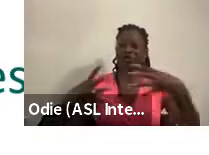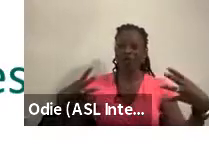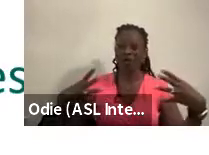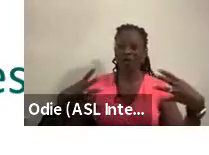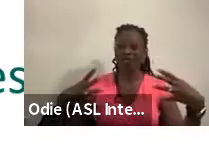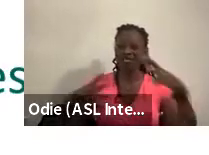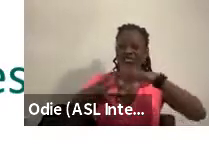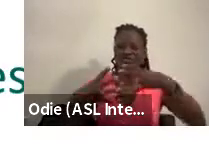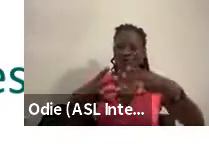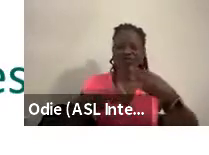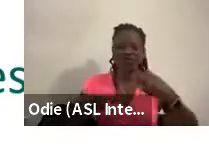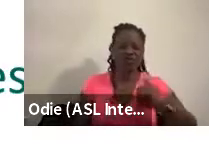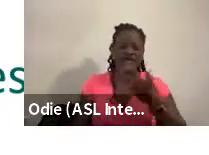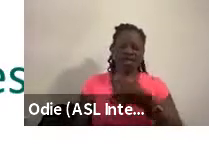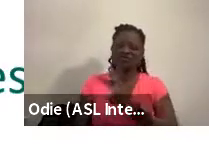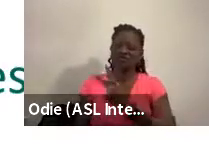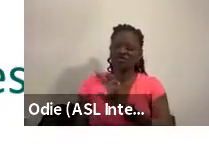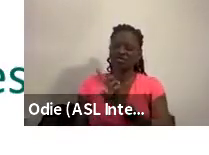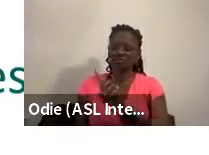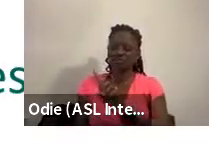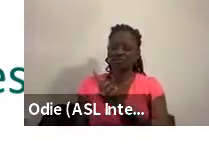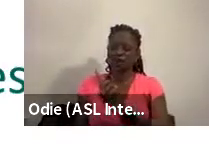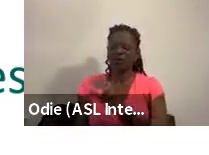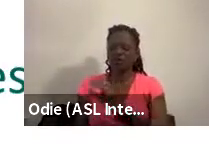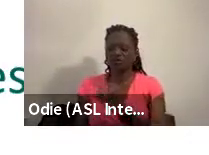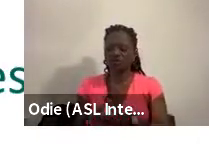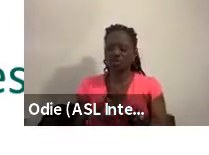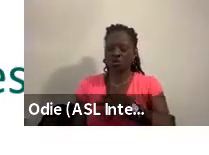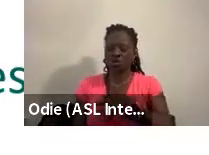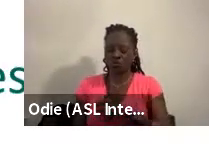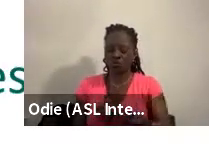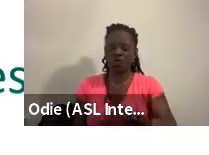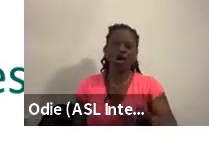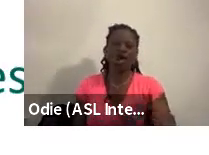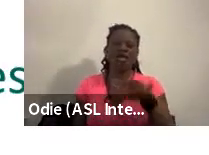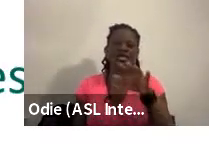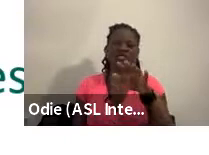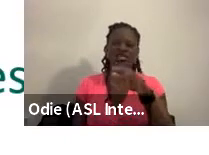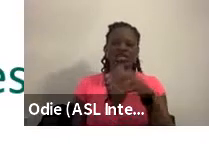Sixty one percent identify as white, 20 percent Hispanic or Latino annual income.